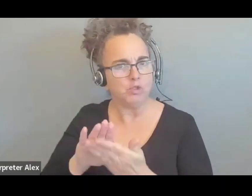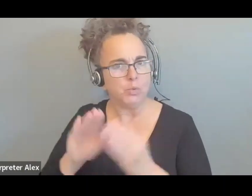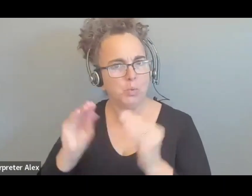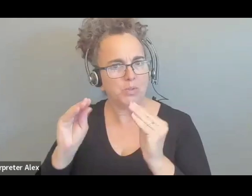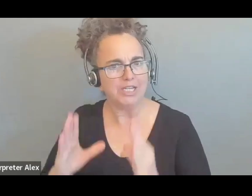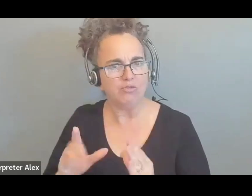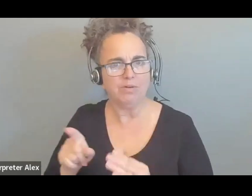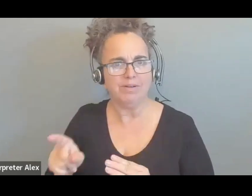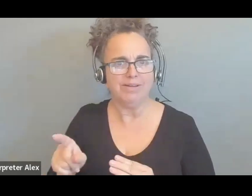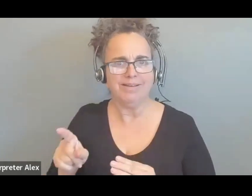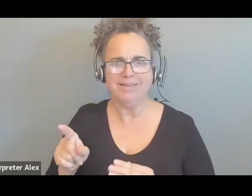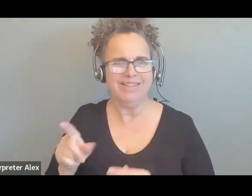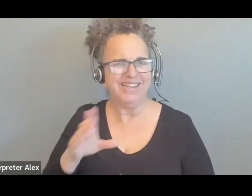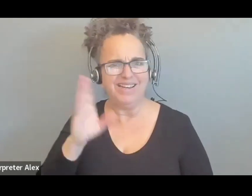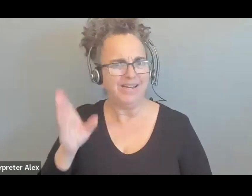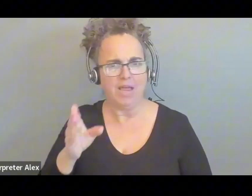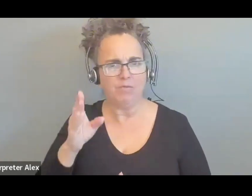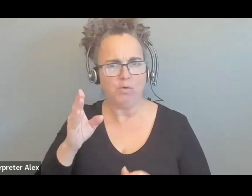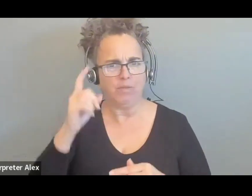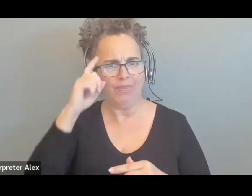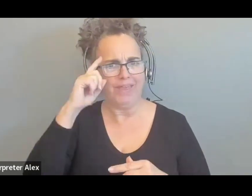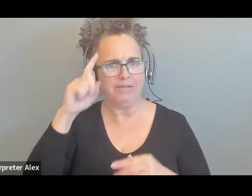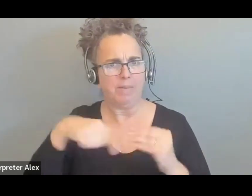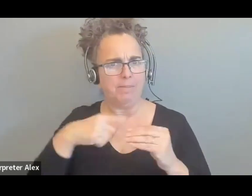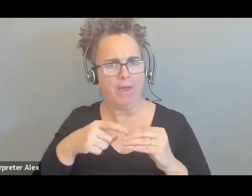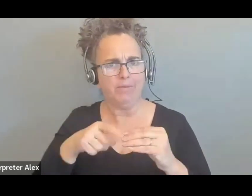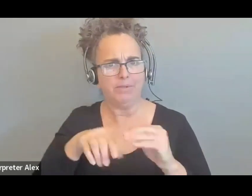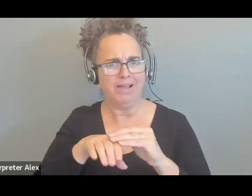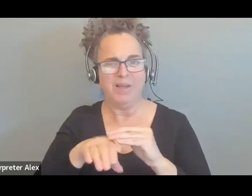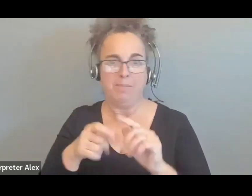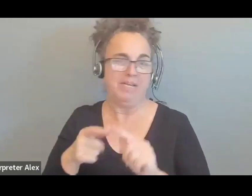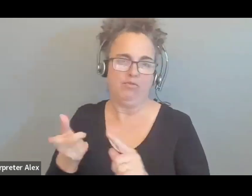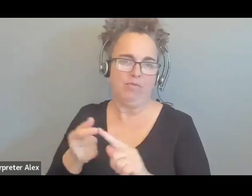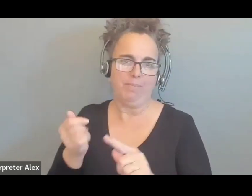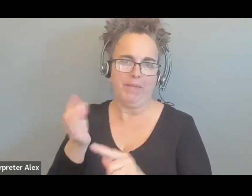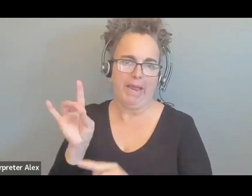and he never thinks about anything accessibility because he is from the eighties, the early eighties.